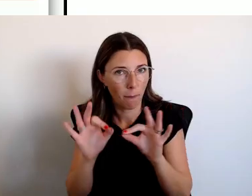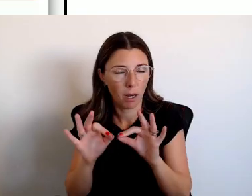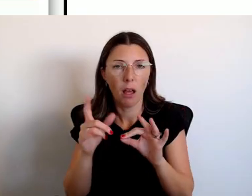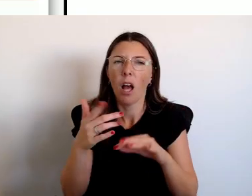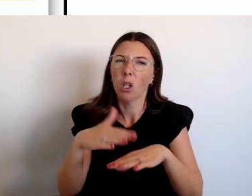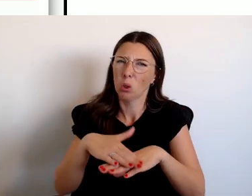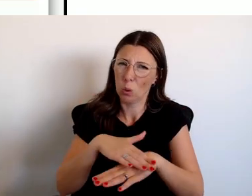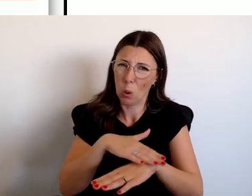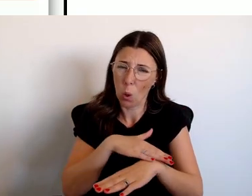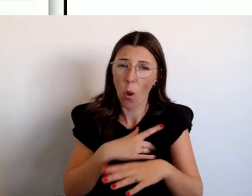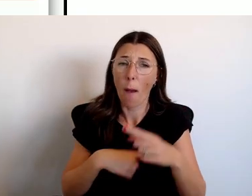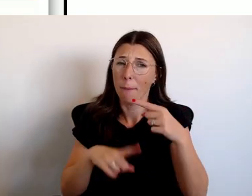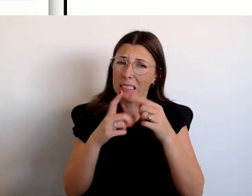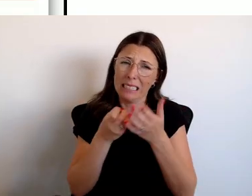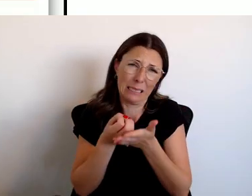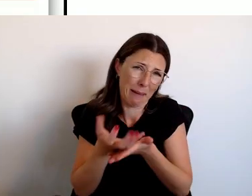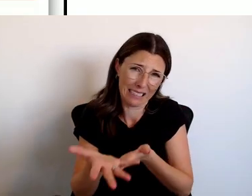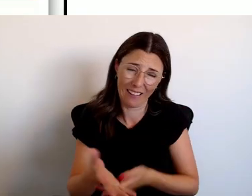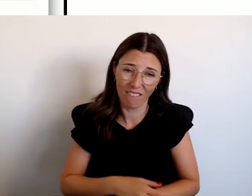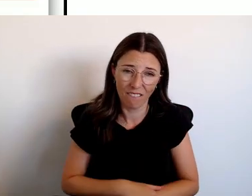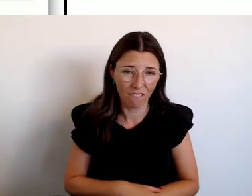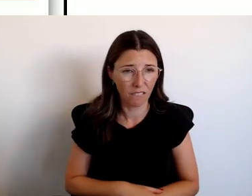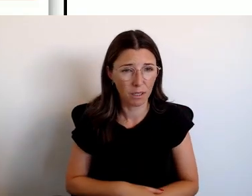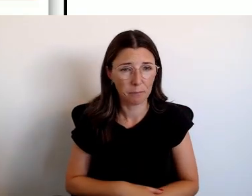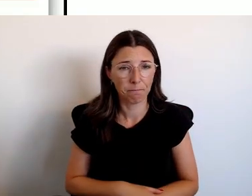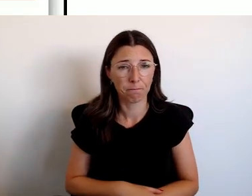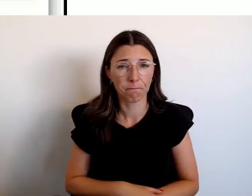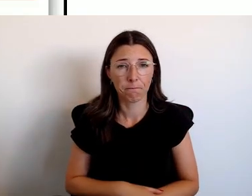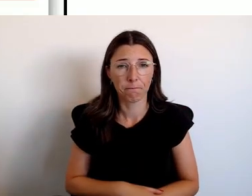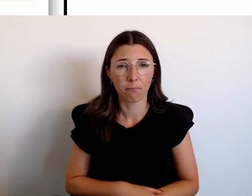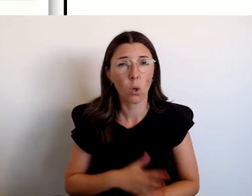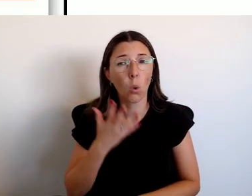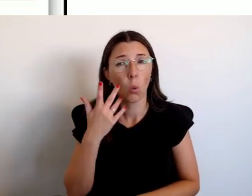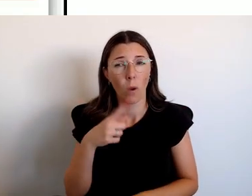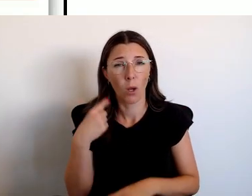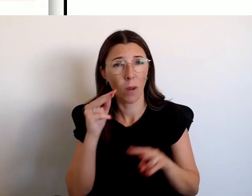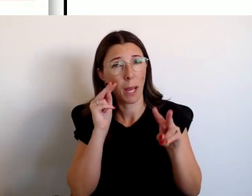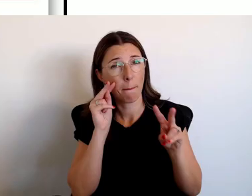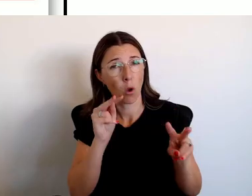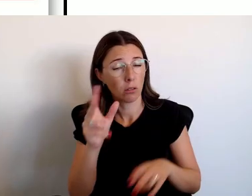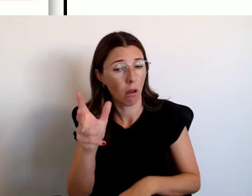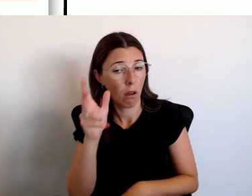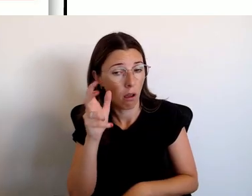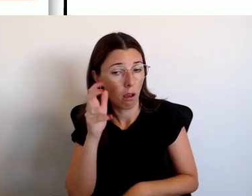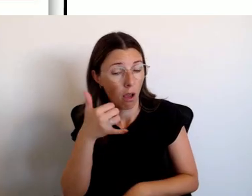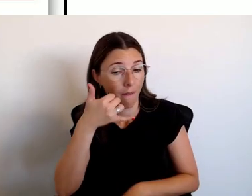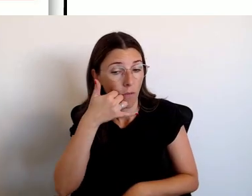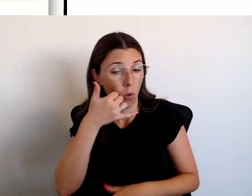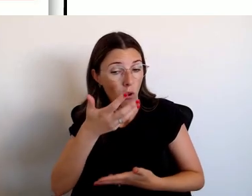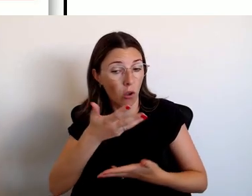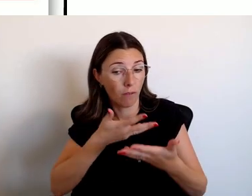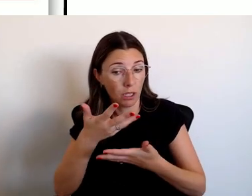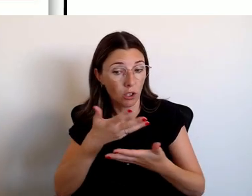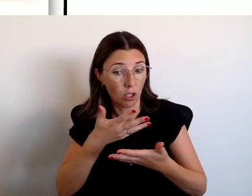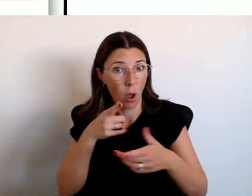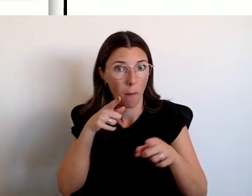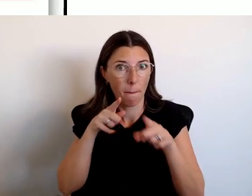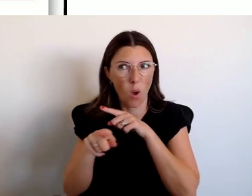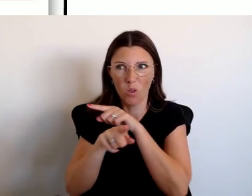And of course, there's an expense associated with that. Also, as you can imagine, when we're monitoring telephone conversations, a majority of them may not be relevant to